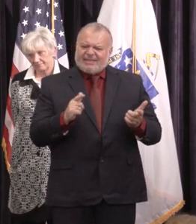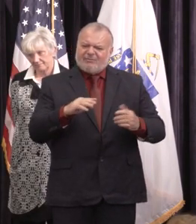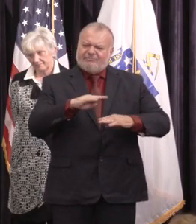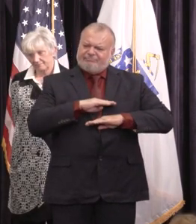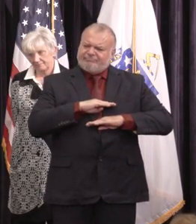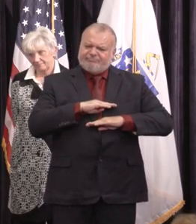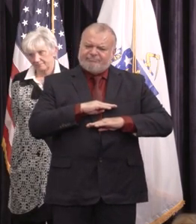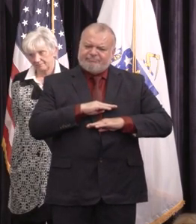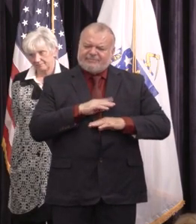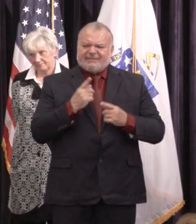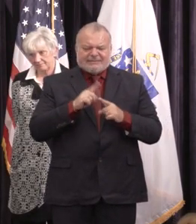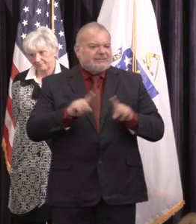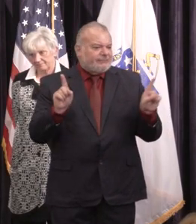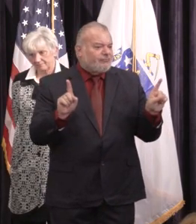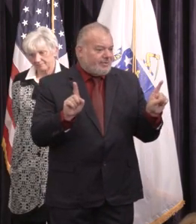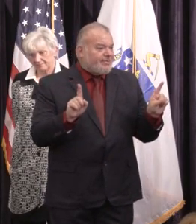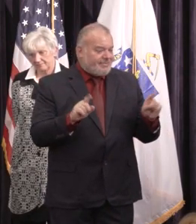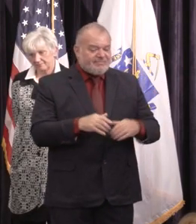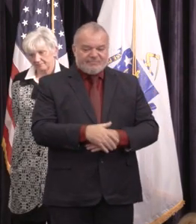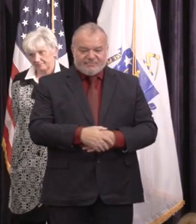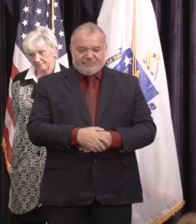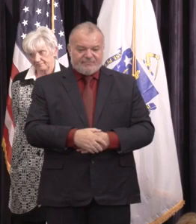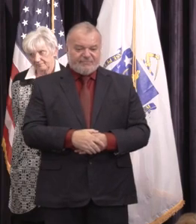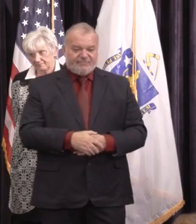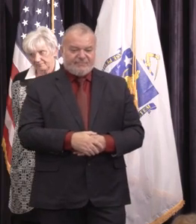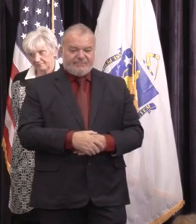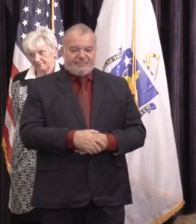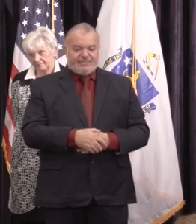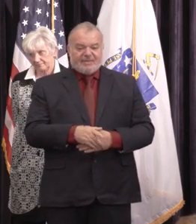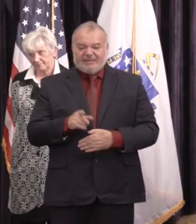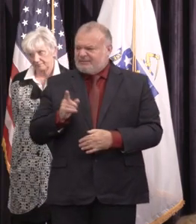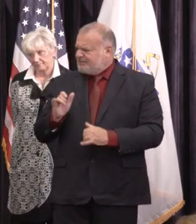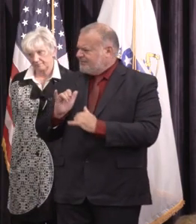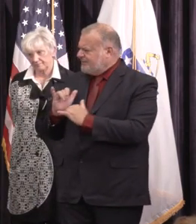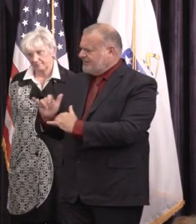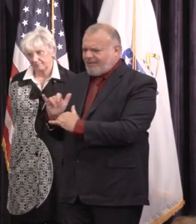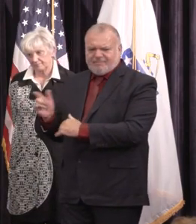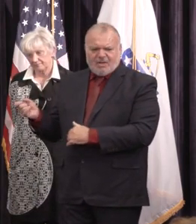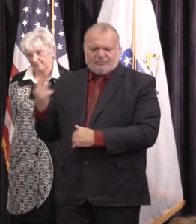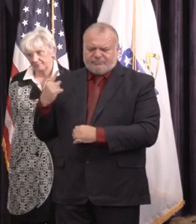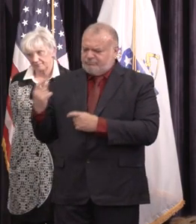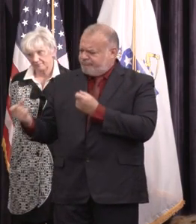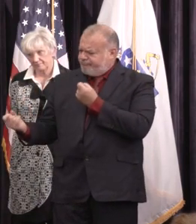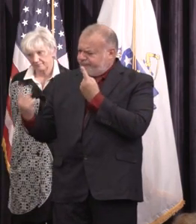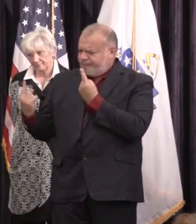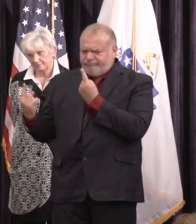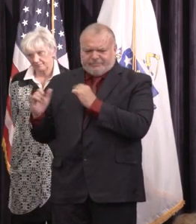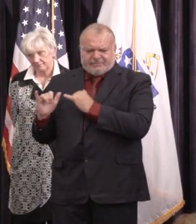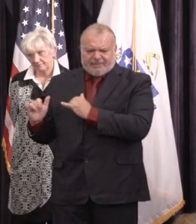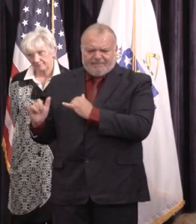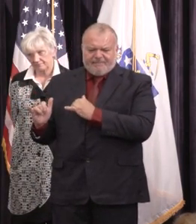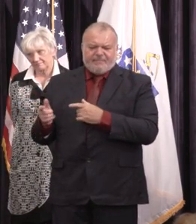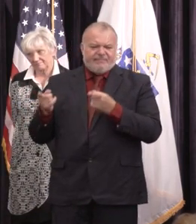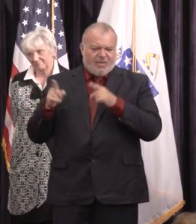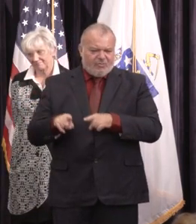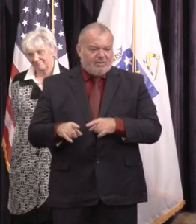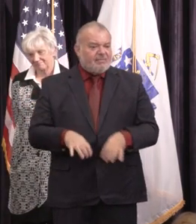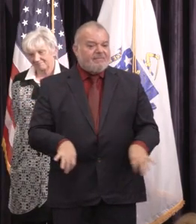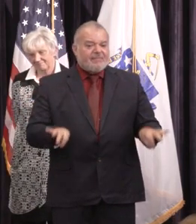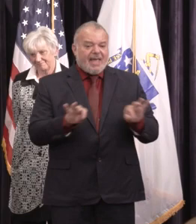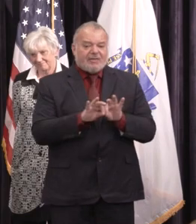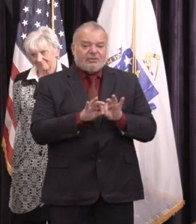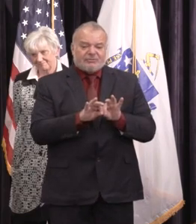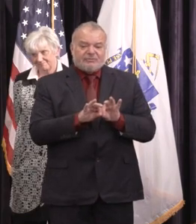matters deeply. The pulling yourself up by your boot straps mythology in the United States. You've